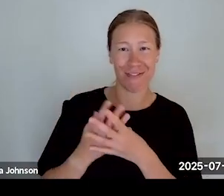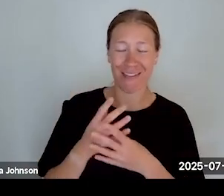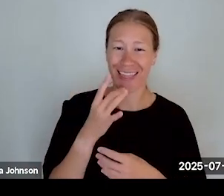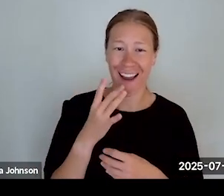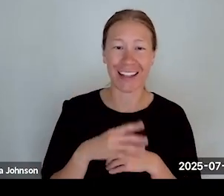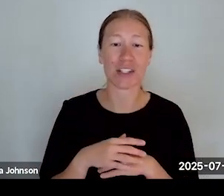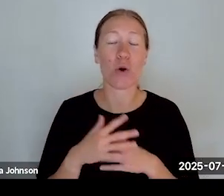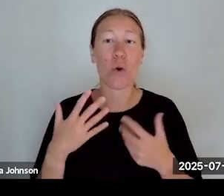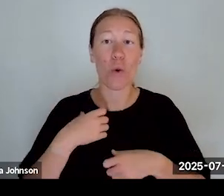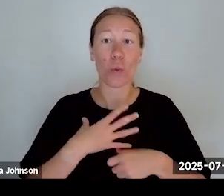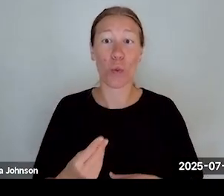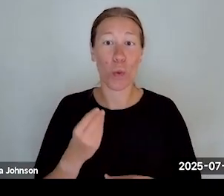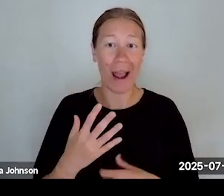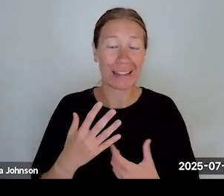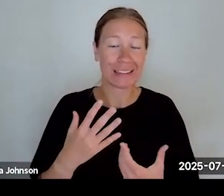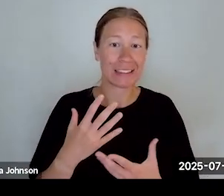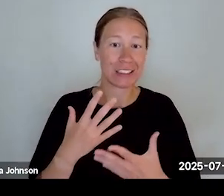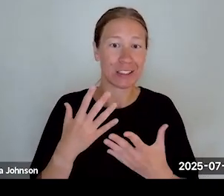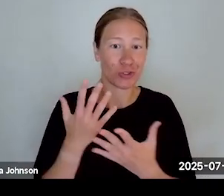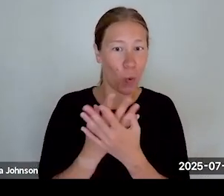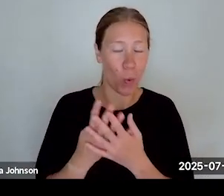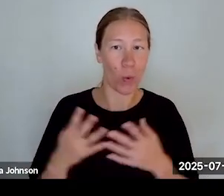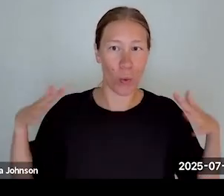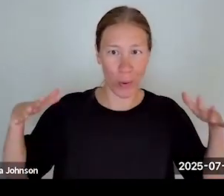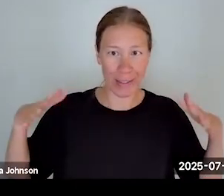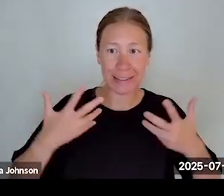we've provided several links to a variety of products here on this slide.